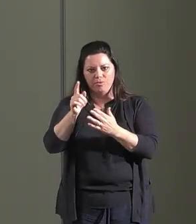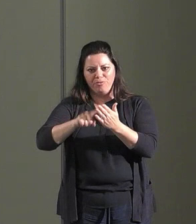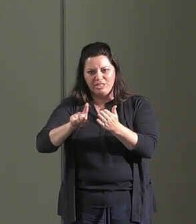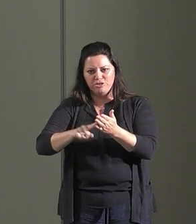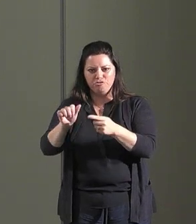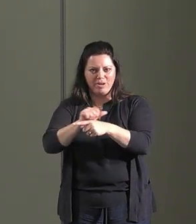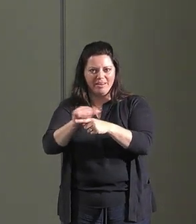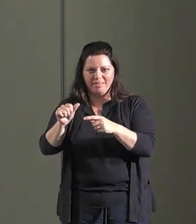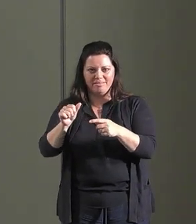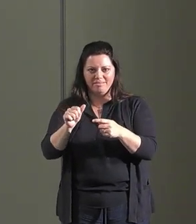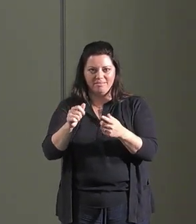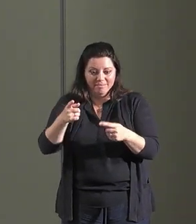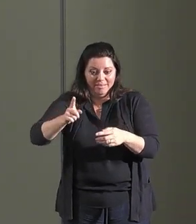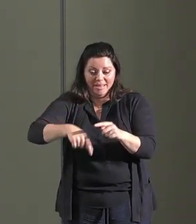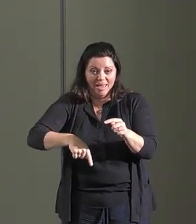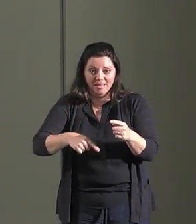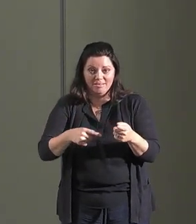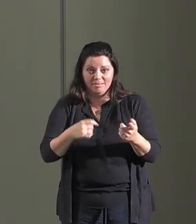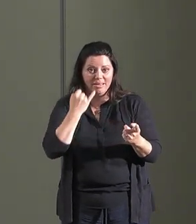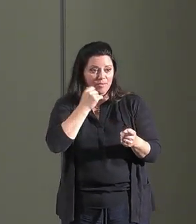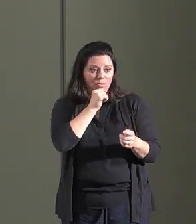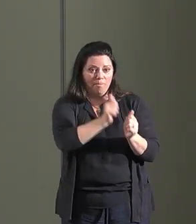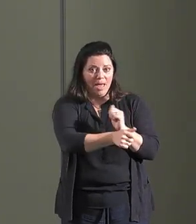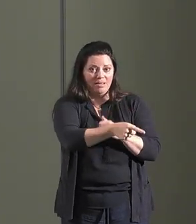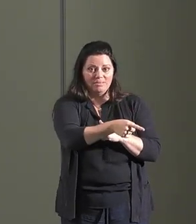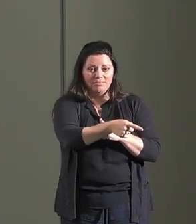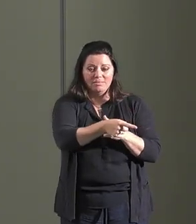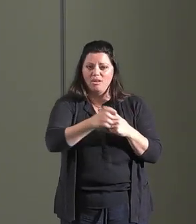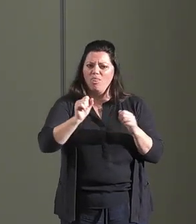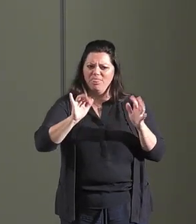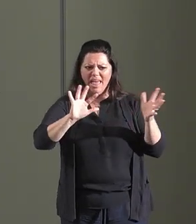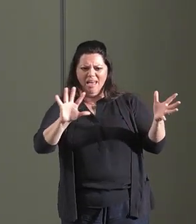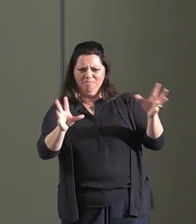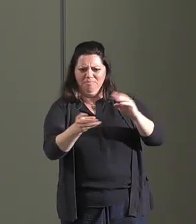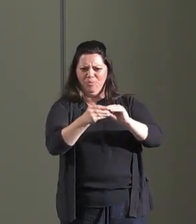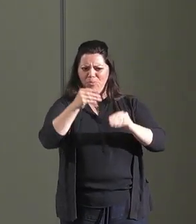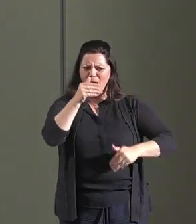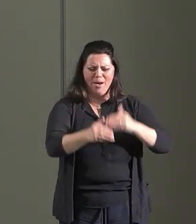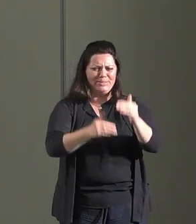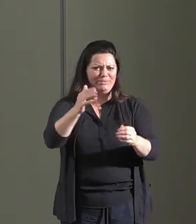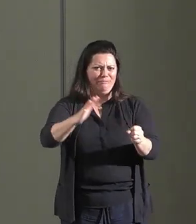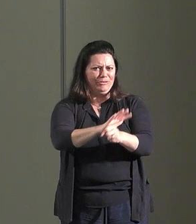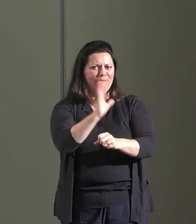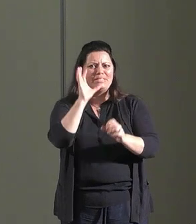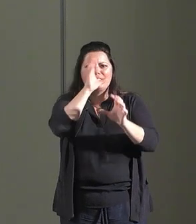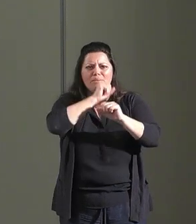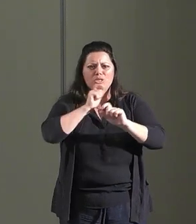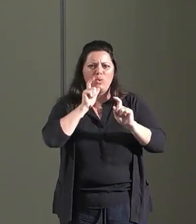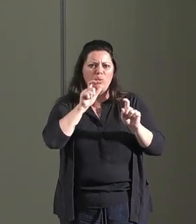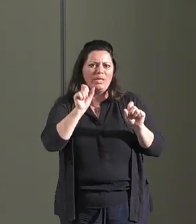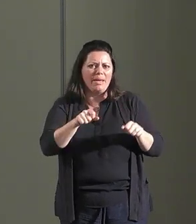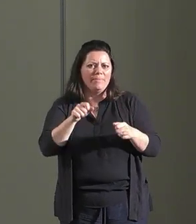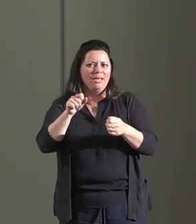Which again is the whole process is just full of assumptions about who could be a researcher. What